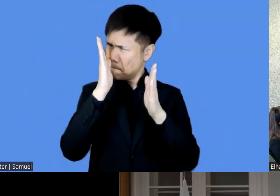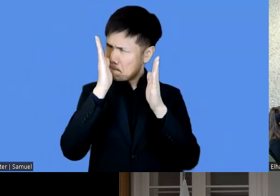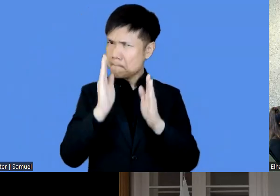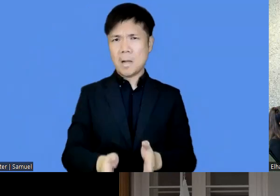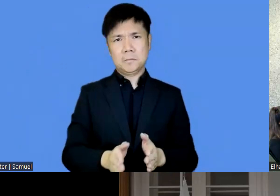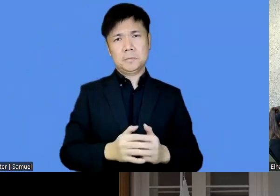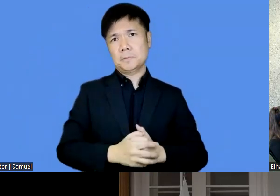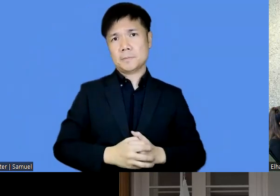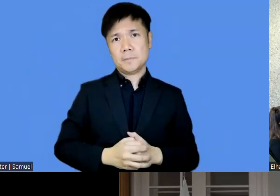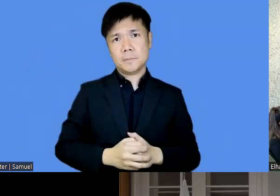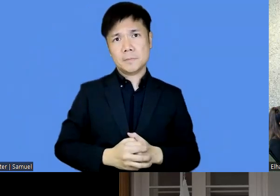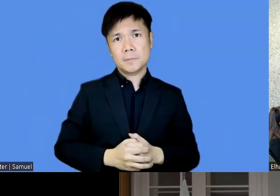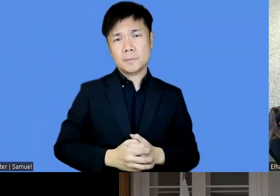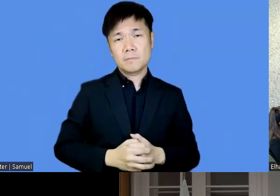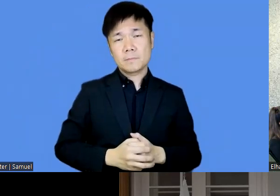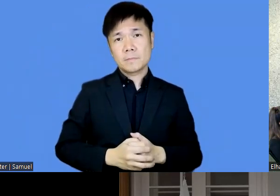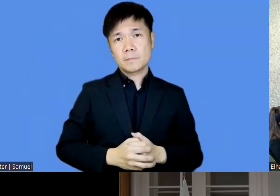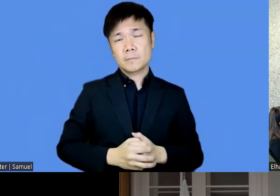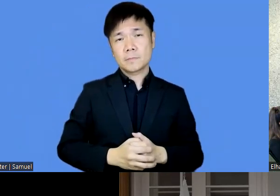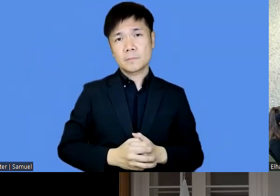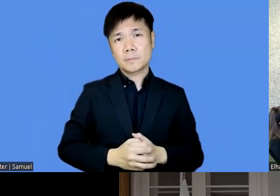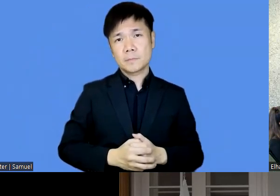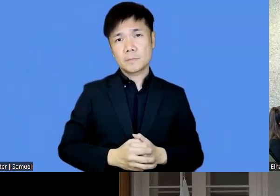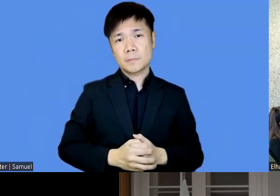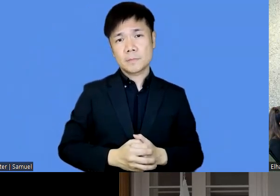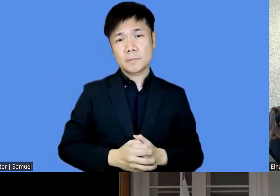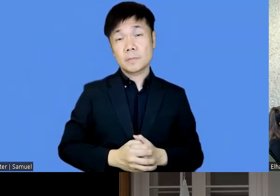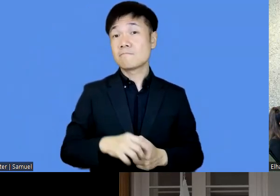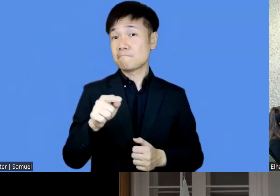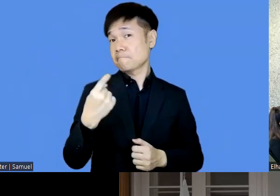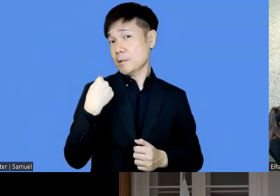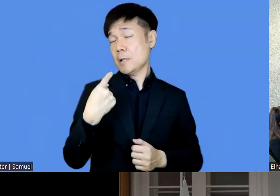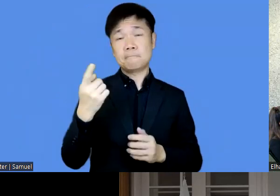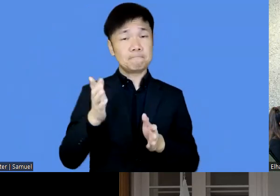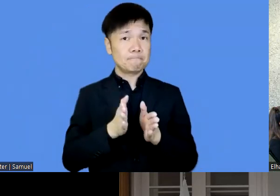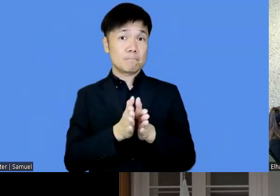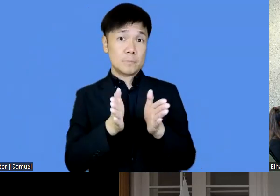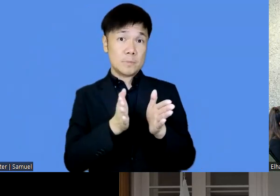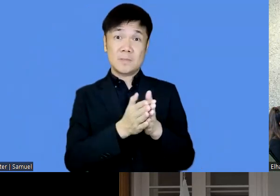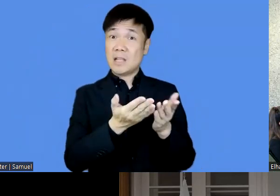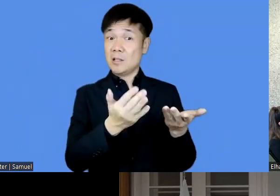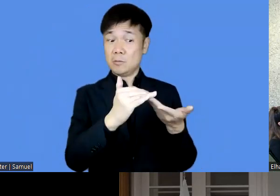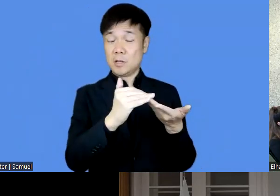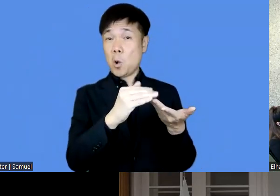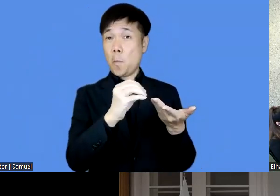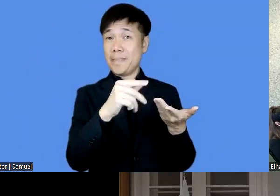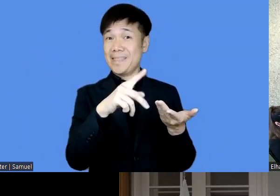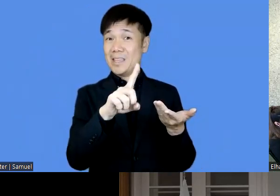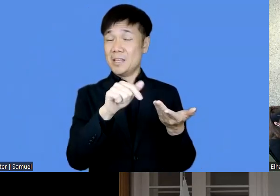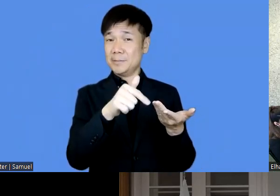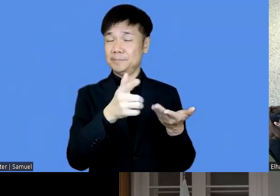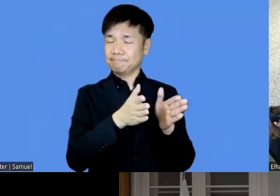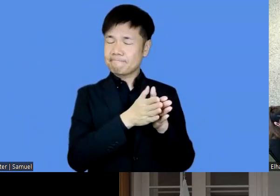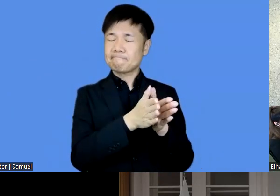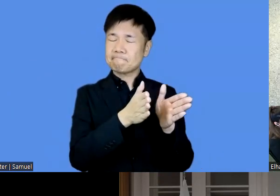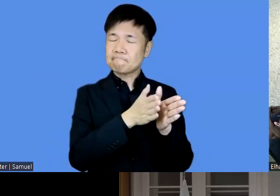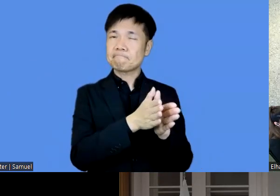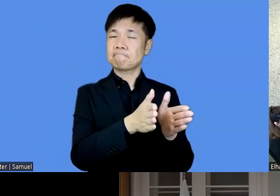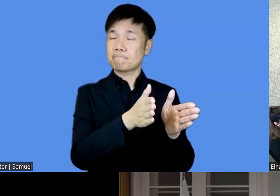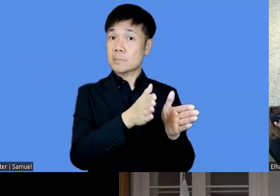Despite this, and the testimonies of OPD colleagues were a vivid illustration of this once again,